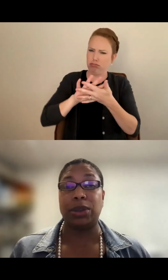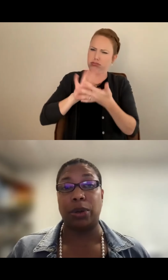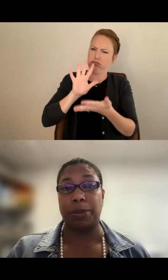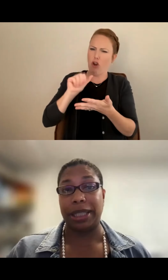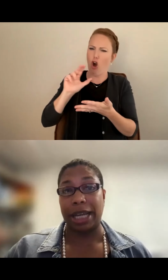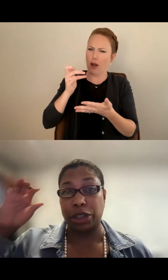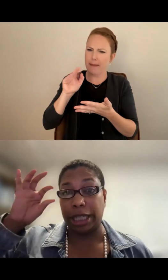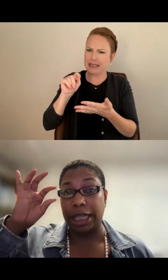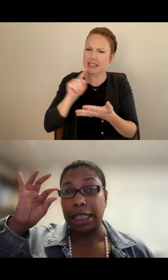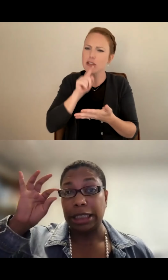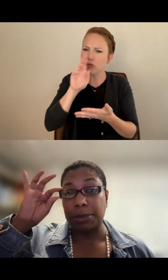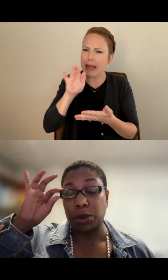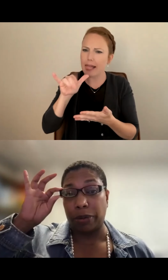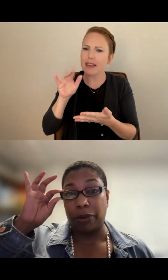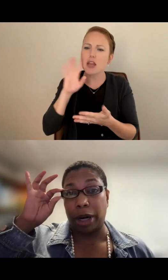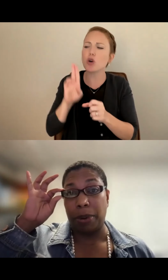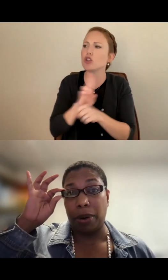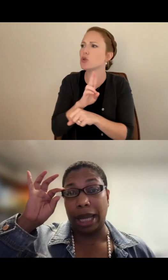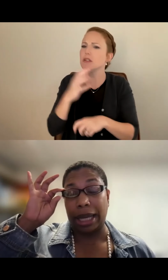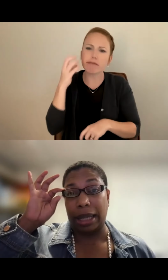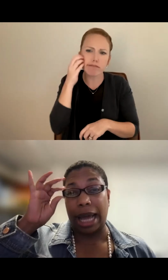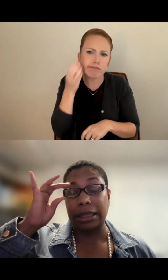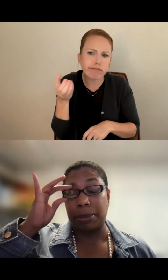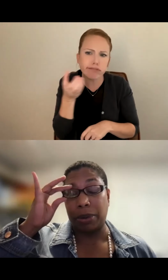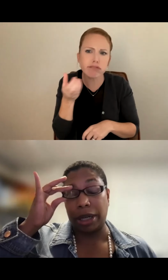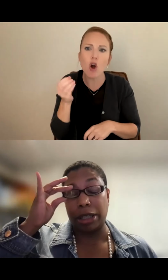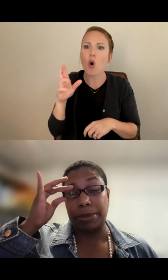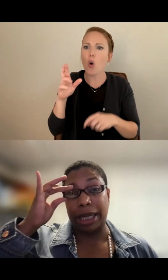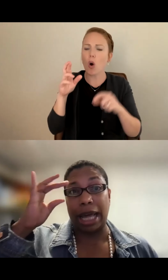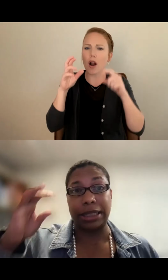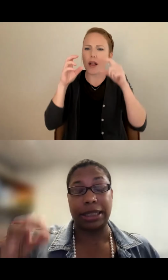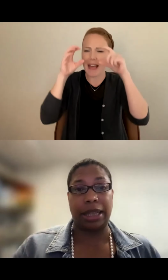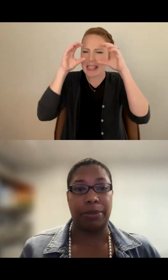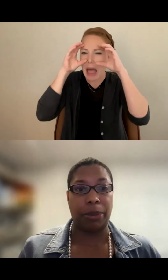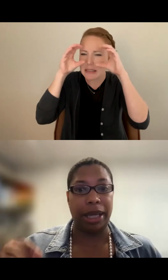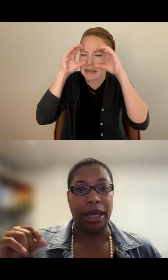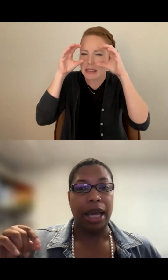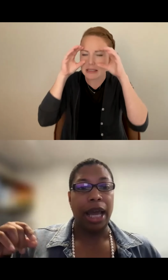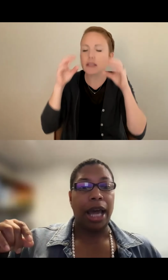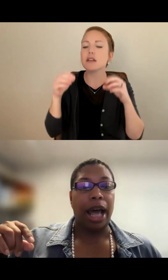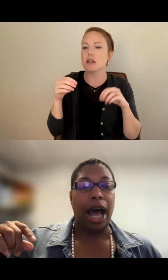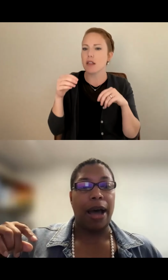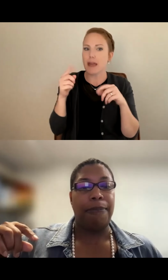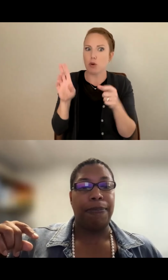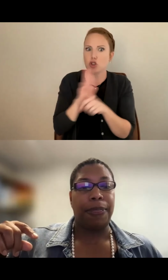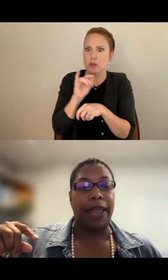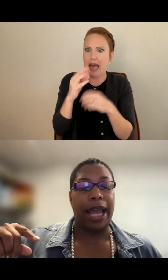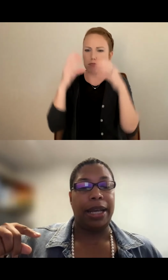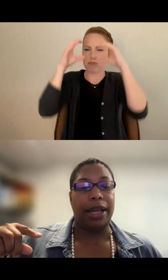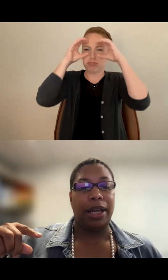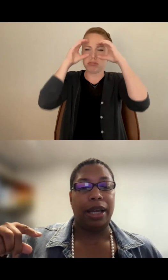or potentially some sort of wearable, I'm holding onto my glasses at the moment, then